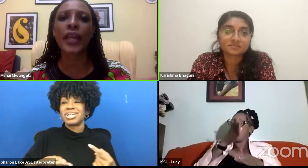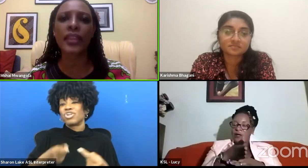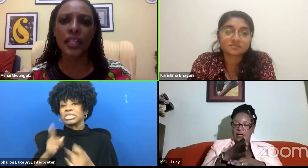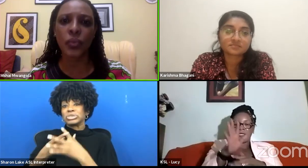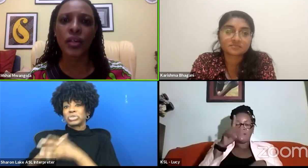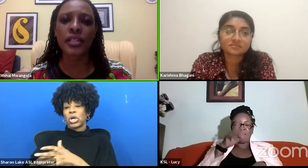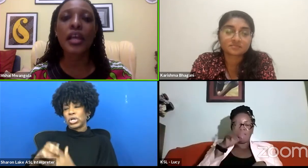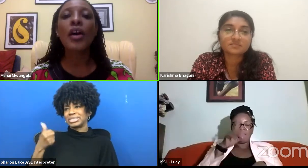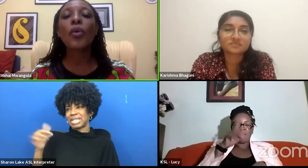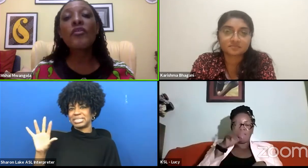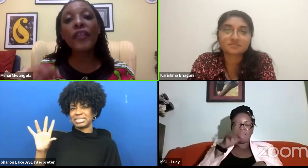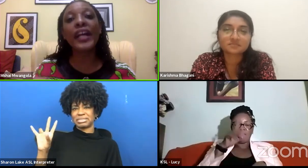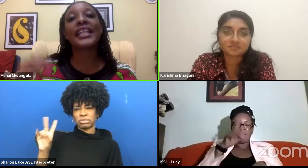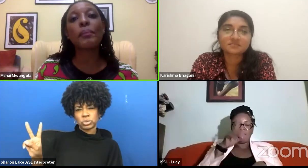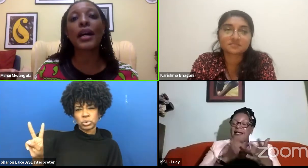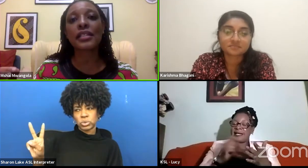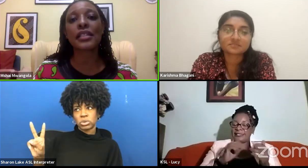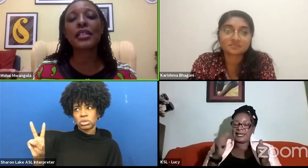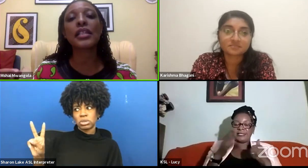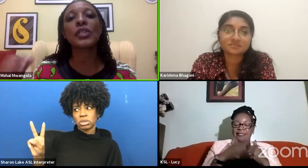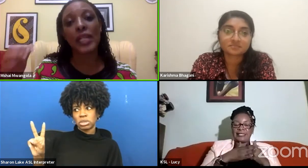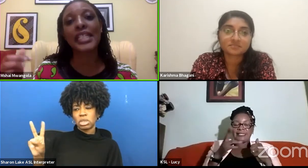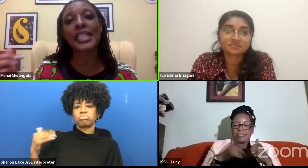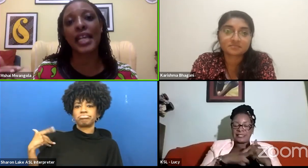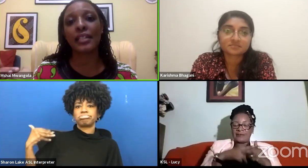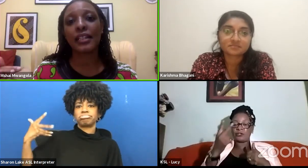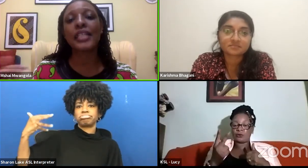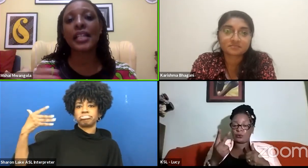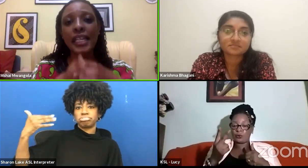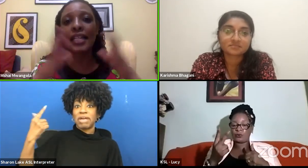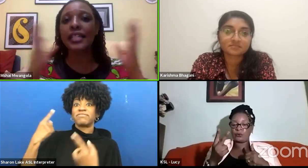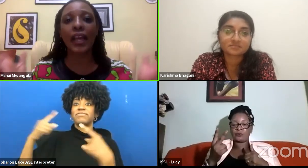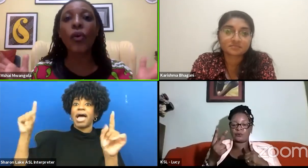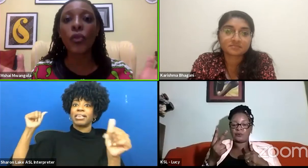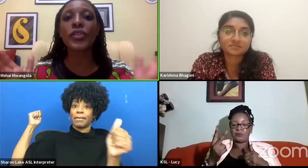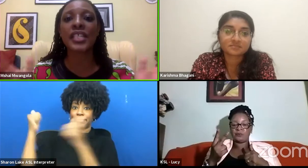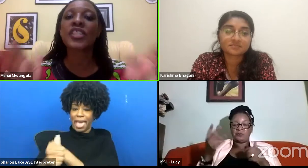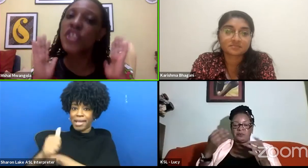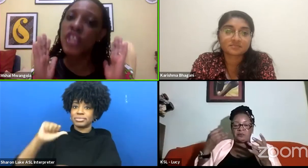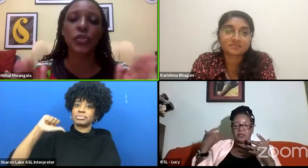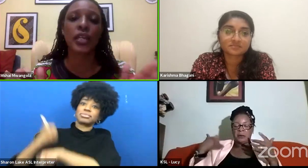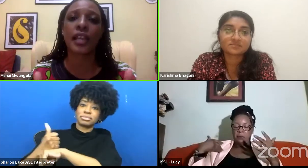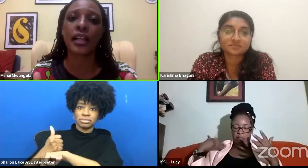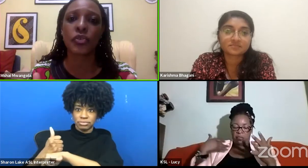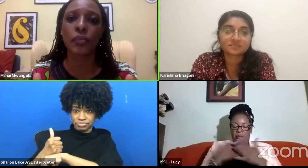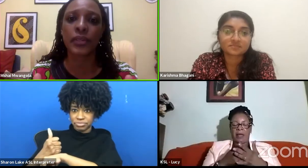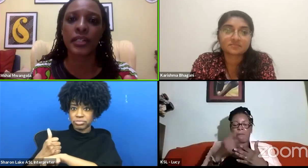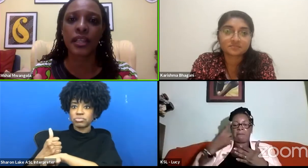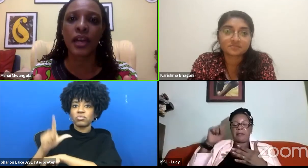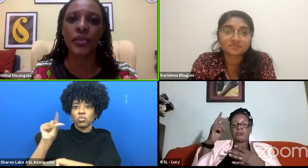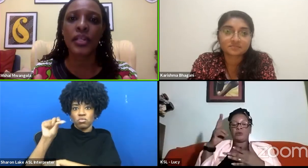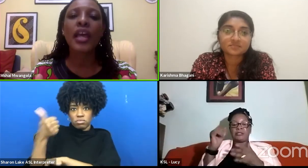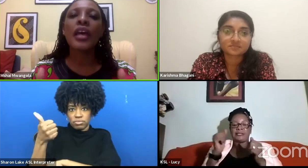I think it was, we finally passed it in 2010. It had taken all those years just to get the cultural policy out.